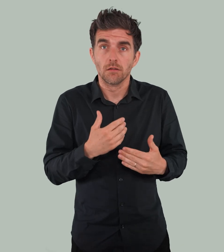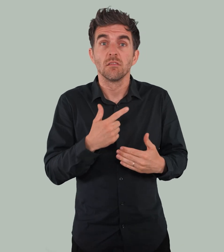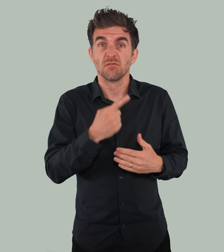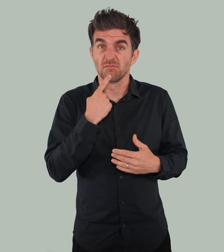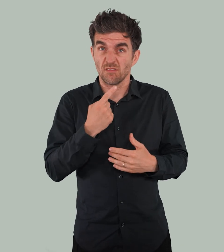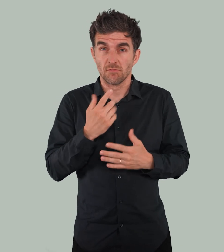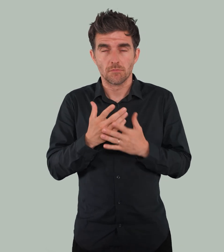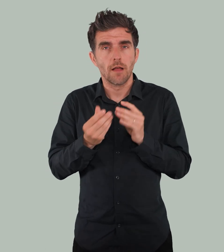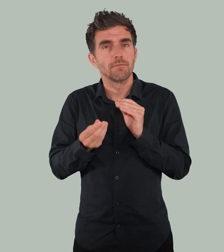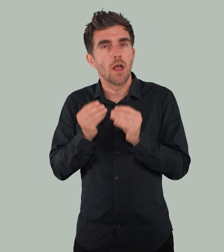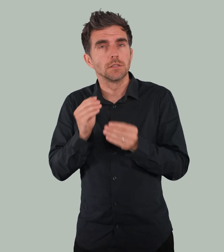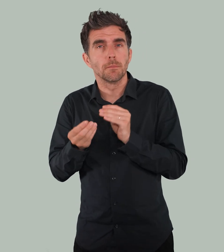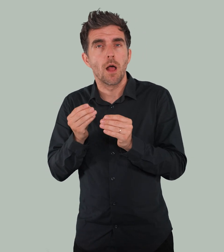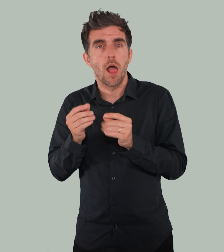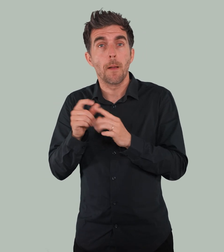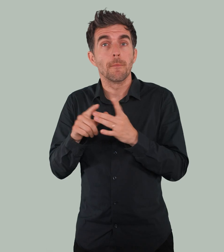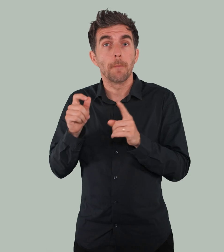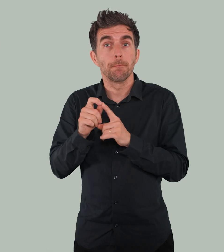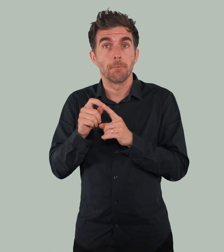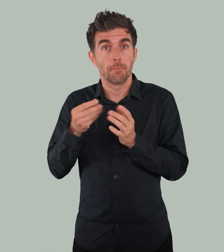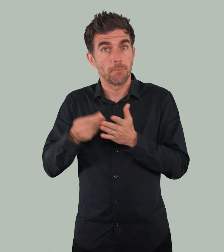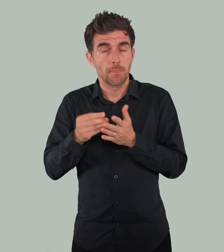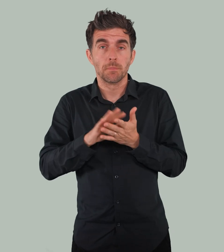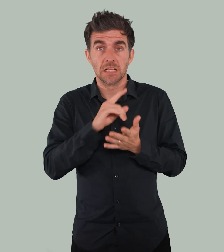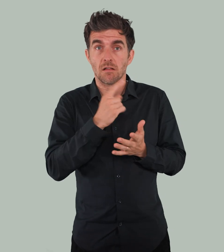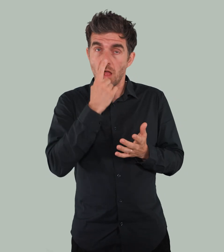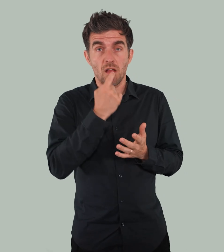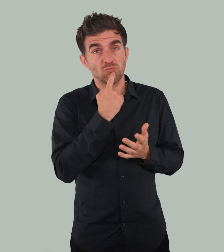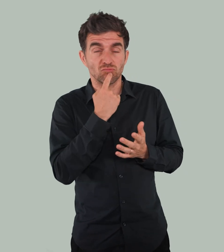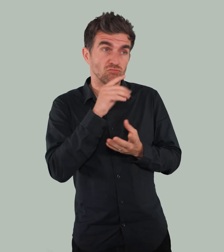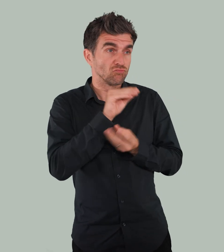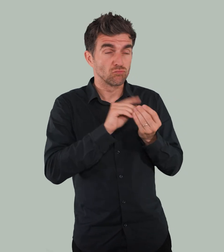Respondents describe how the flexibility of PIP allows individuals to